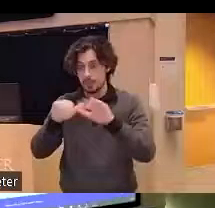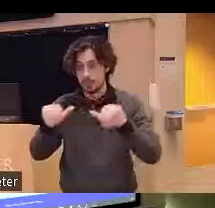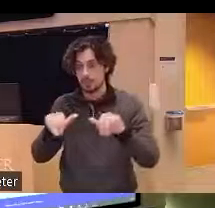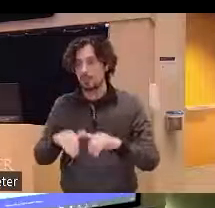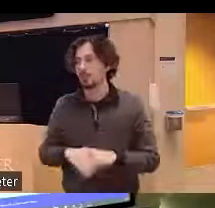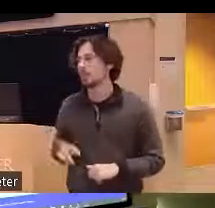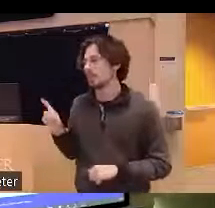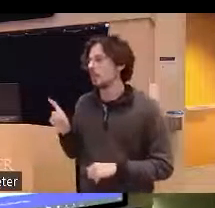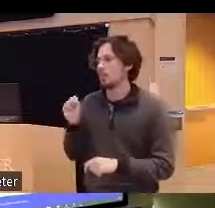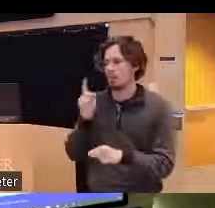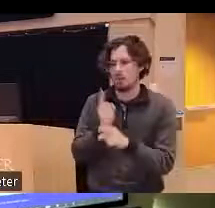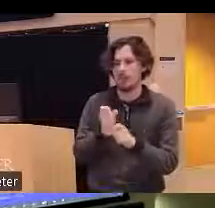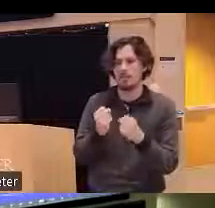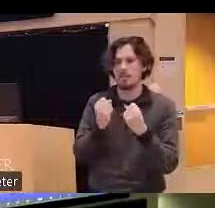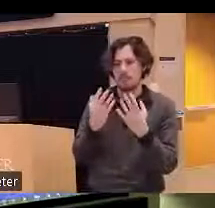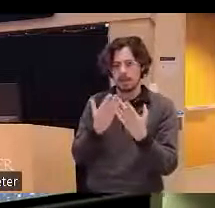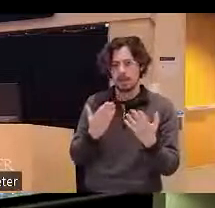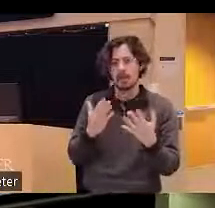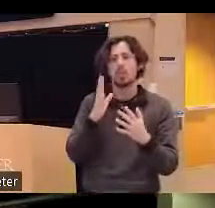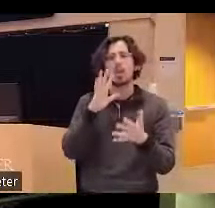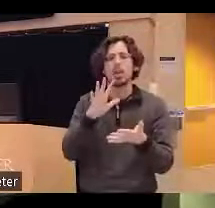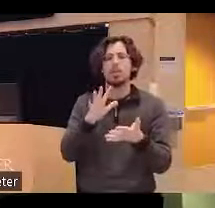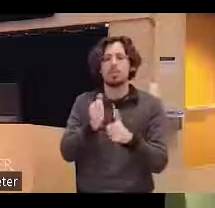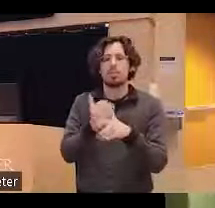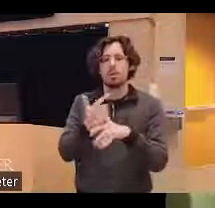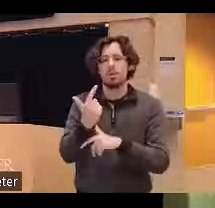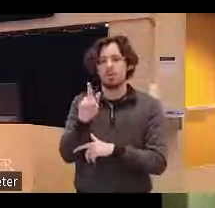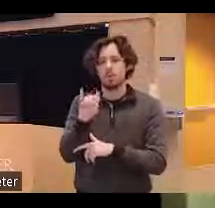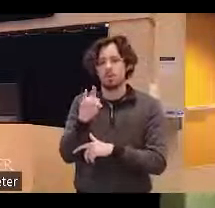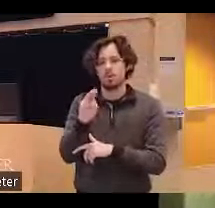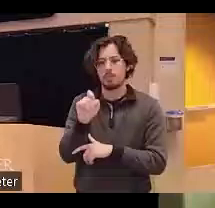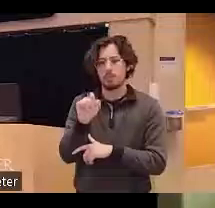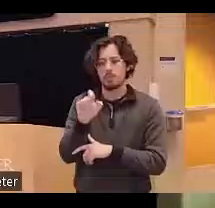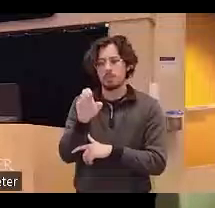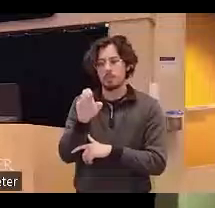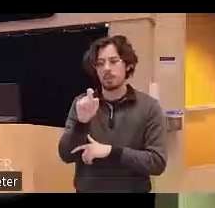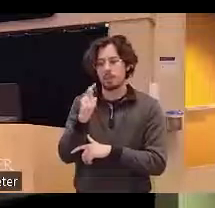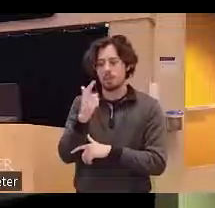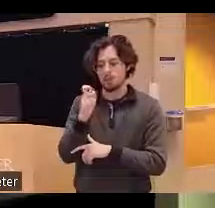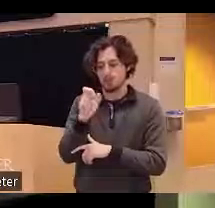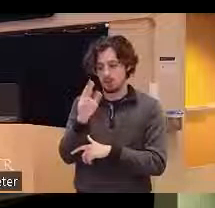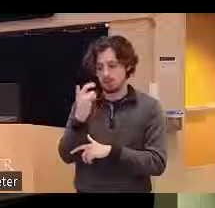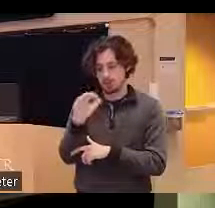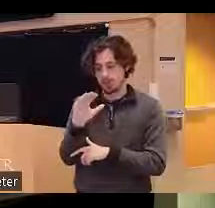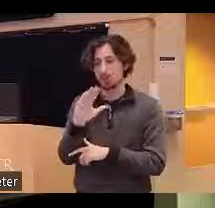glutamatergic system right so I mean does that mean that the glutamatergic abnormality causes